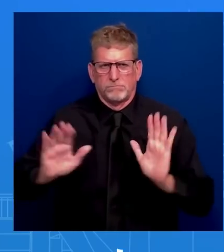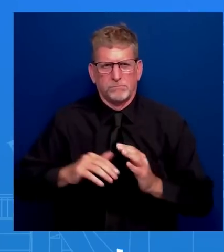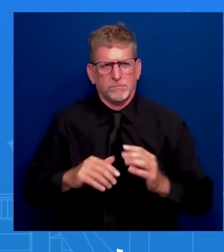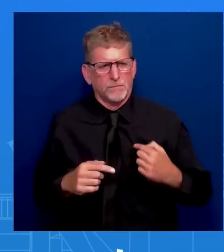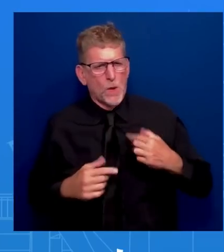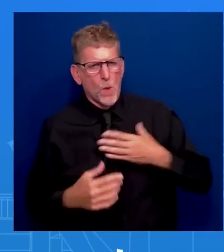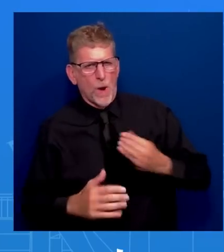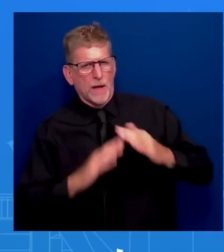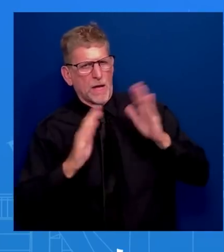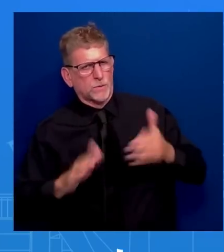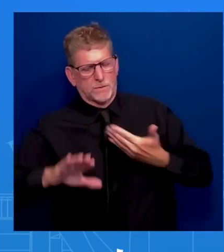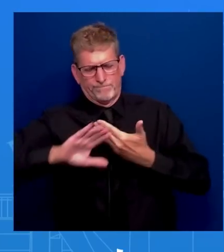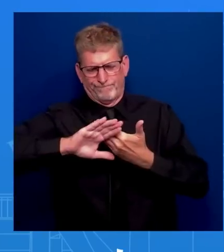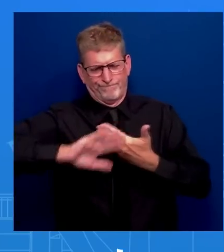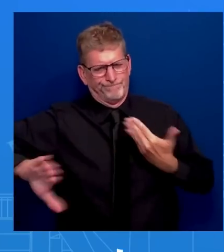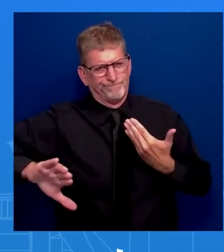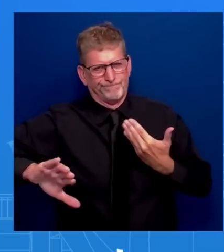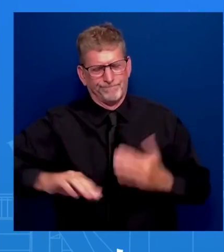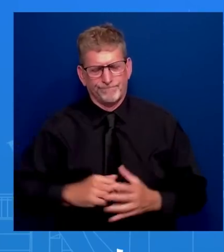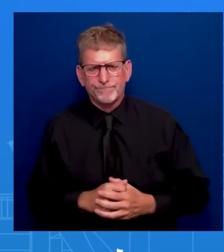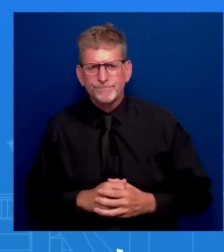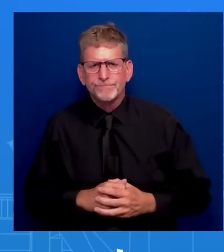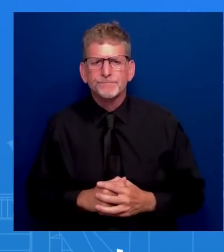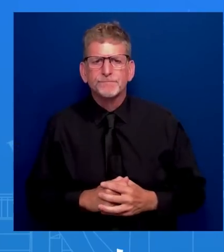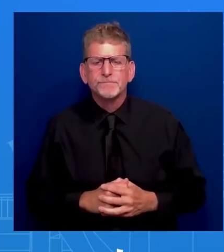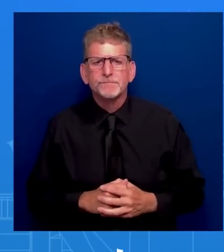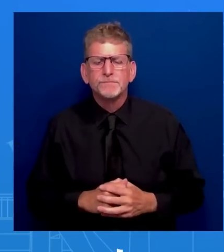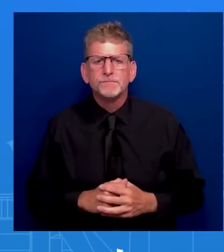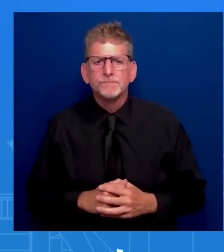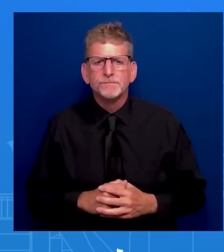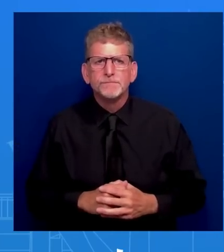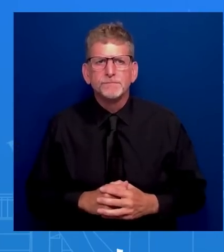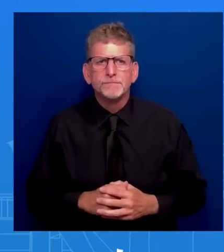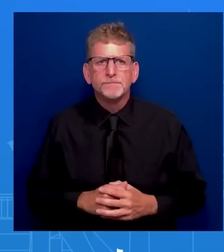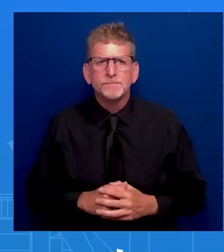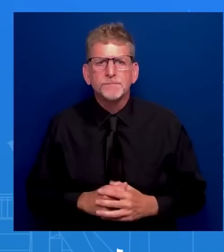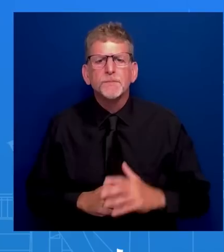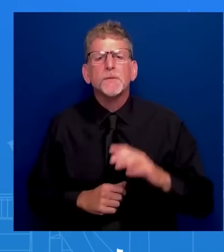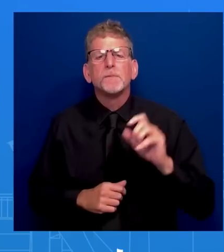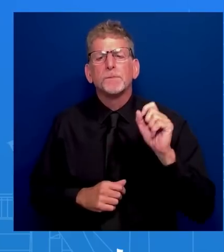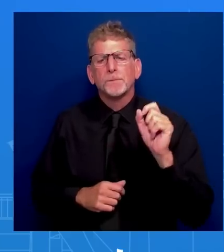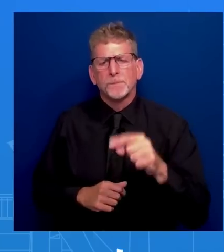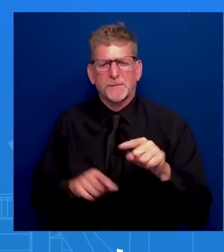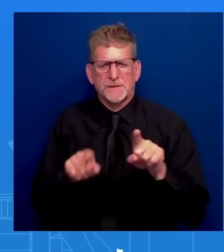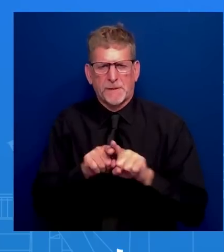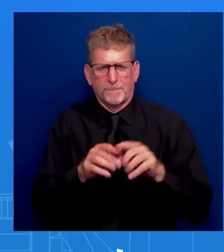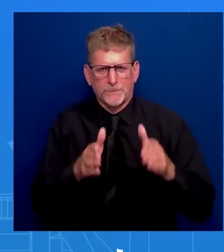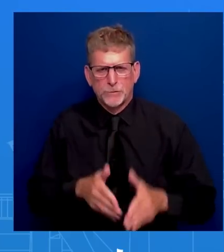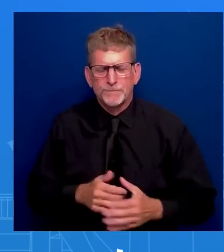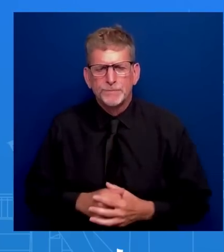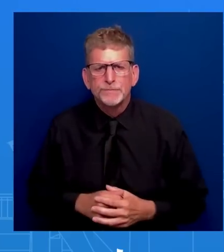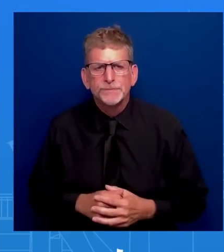both domestically and the signal that sends abroad, for the Department of Justice to be more open about the reasons for that search warrant --